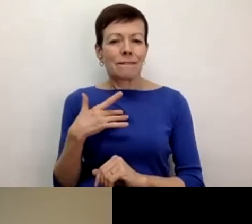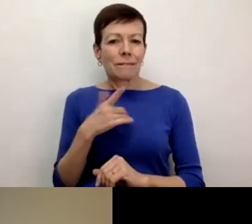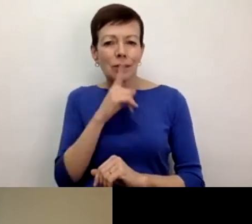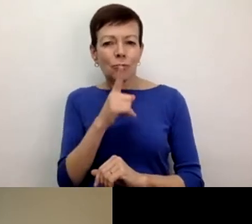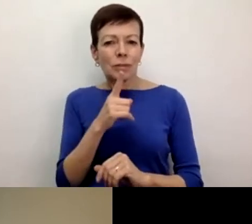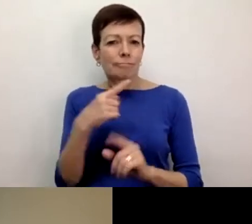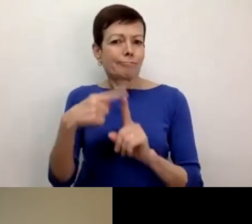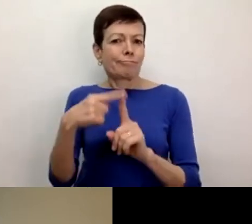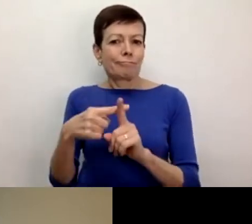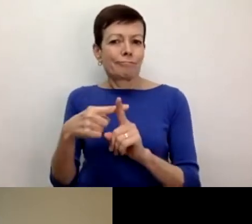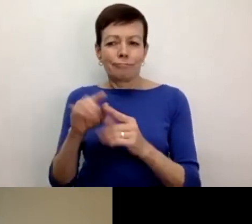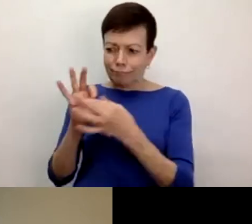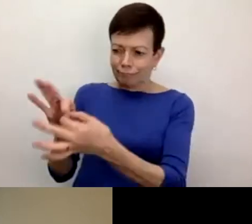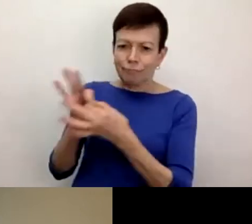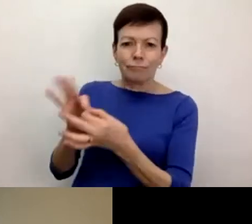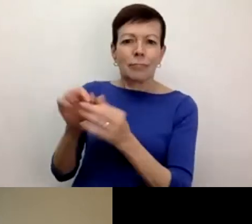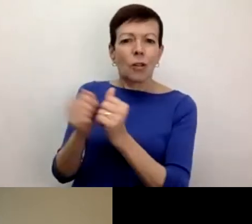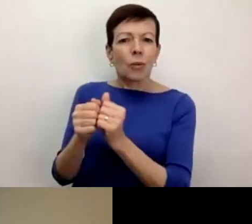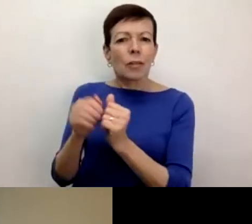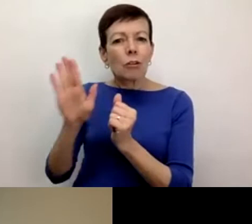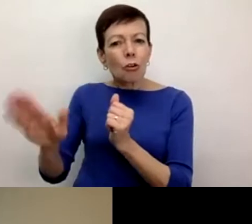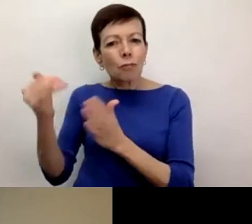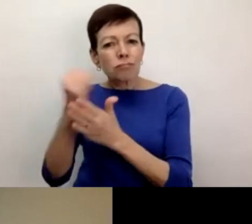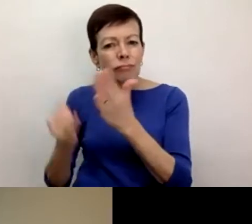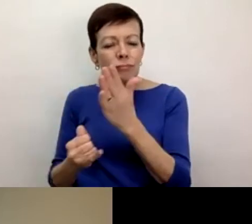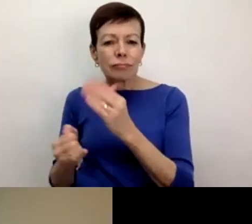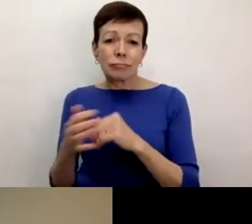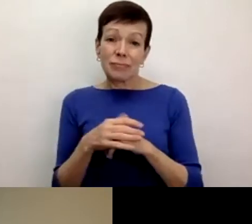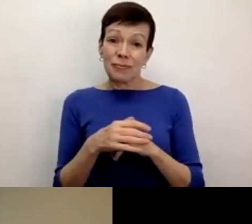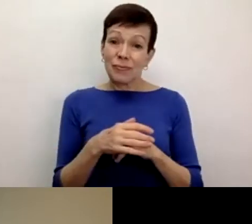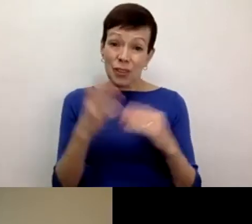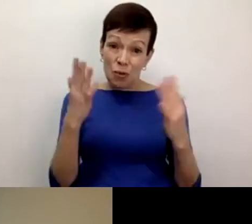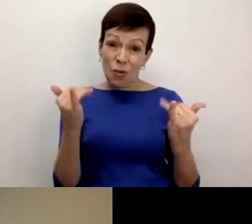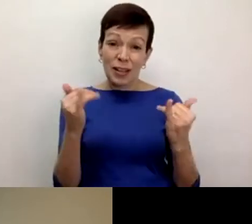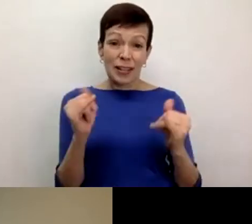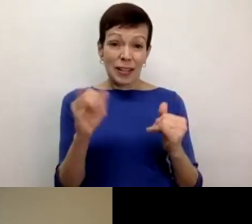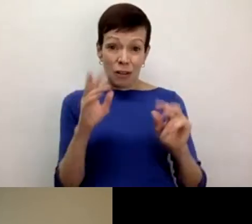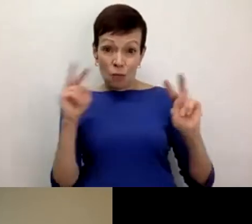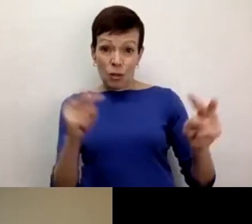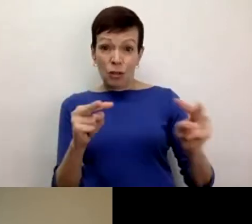Because in a lot of Indigenous, when it comes to Indigenous art, traditional Indigenous